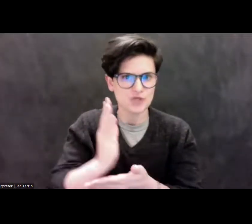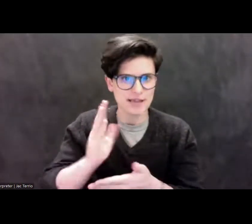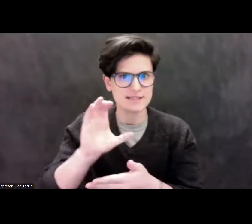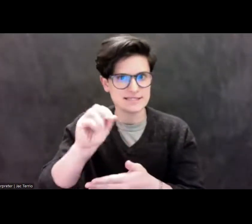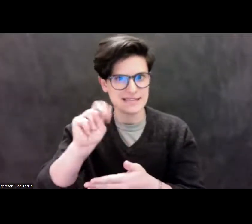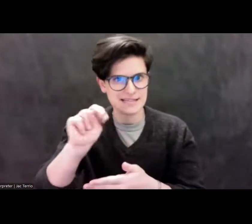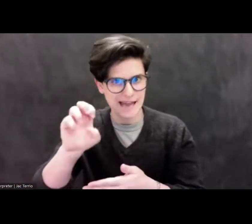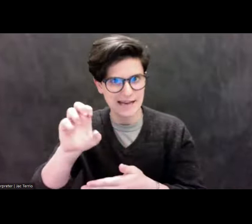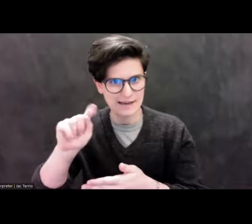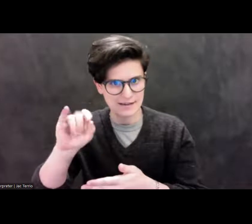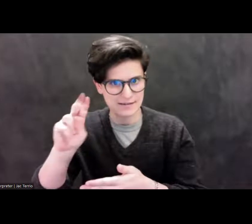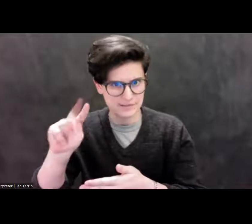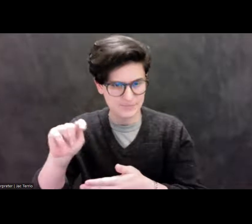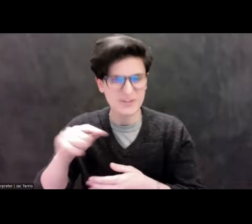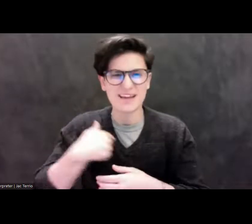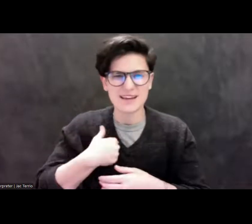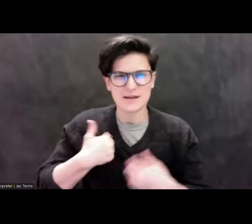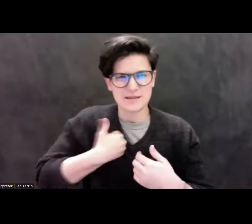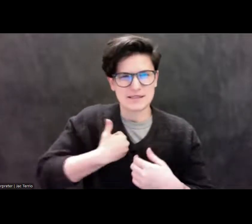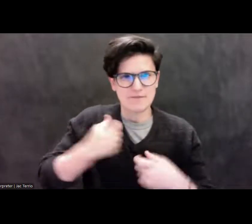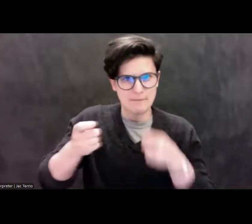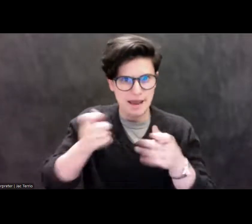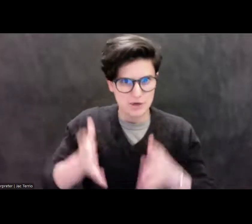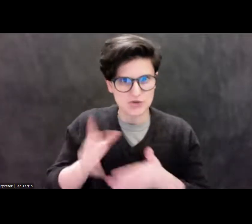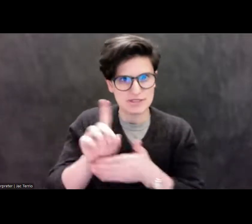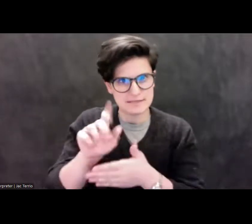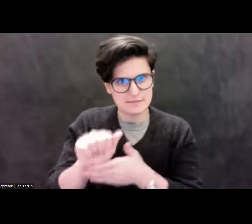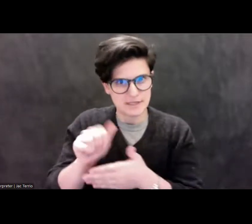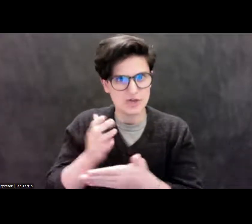partnerships manager at Disability rights Connecticut, and will be today's facilitator.